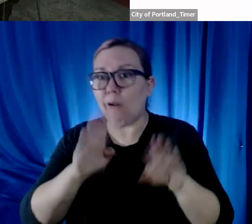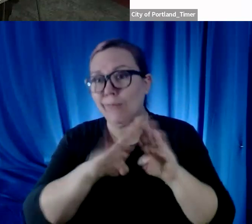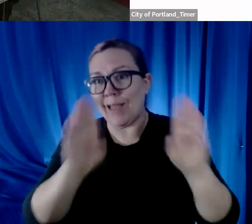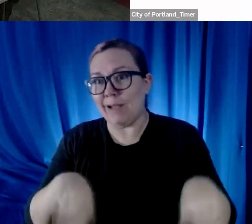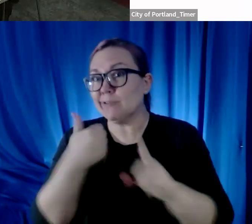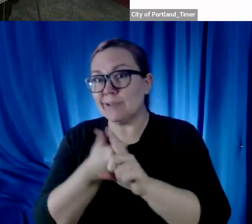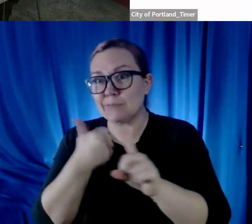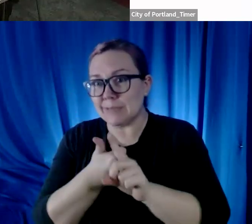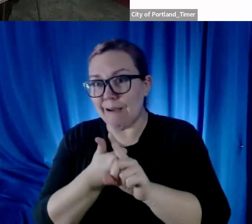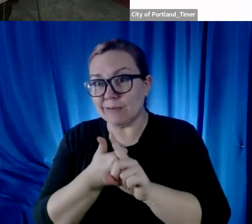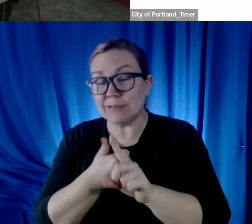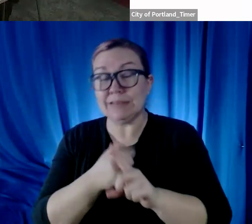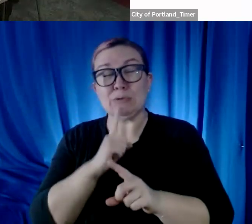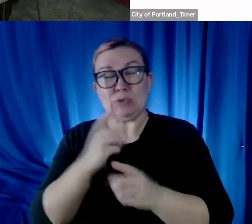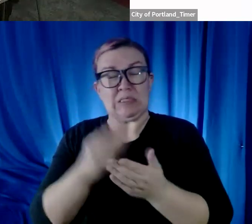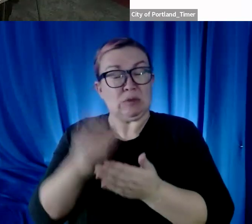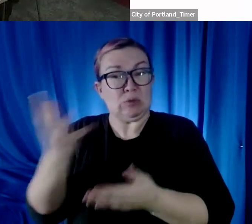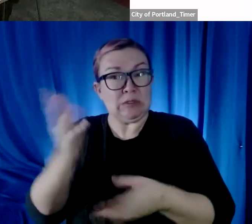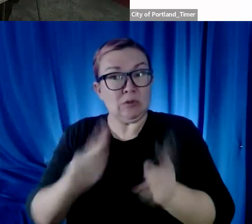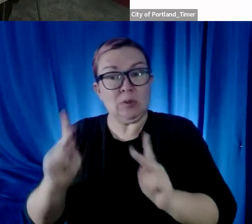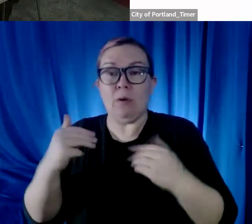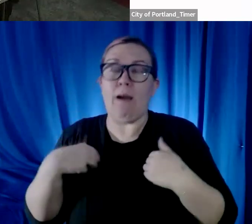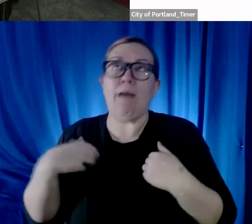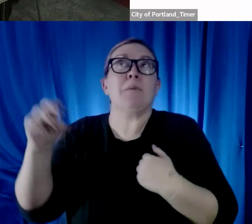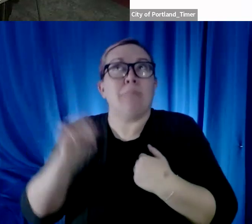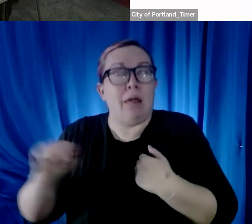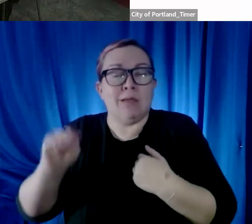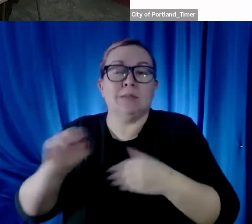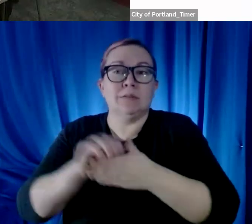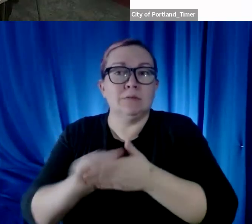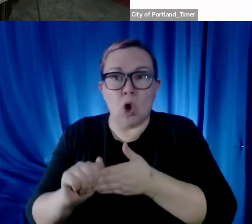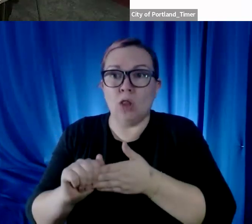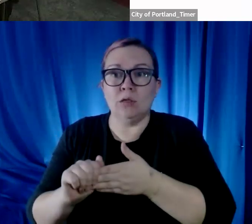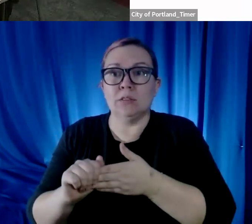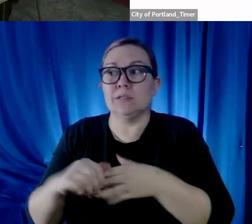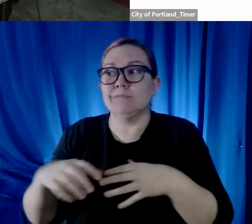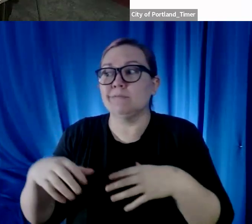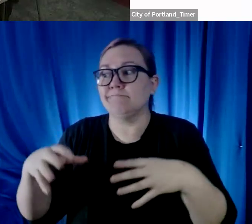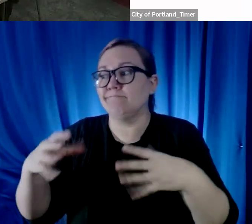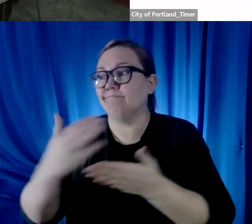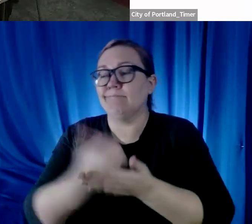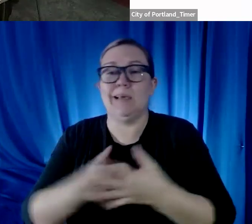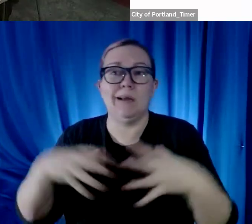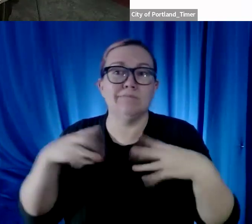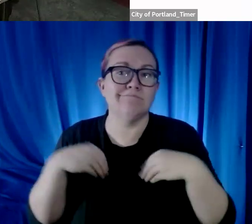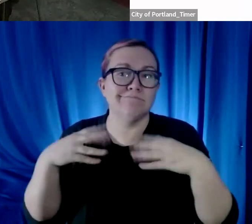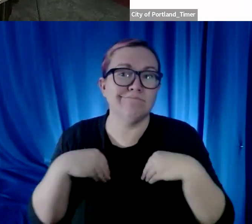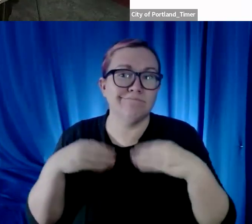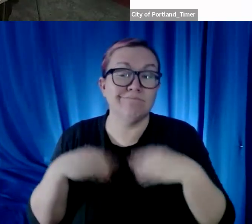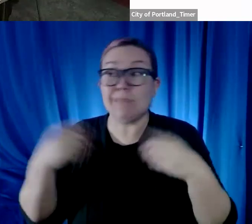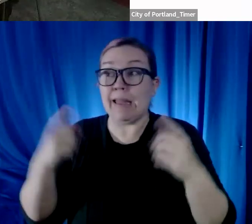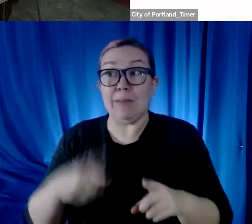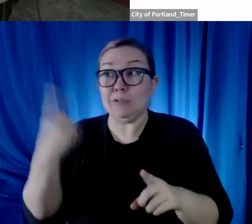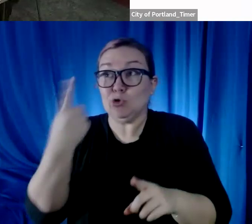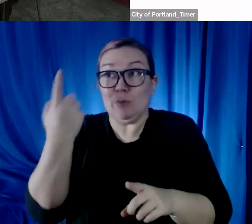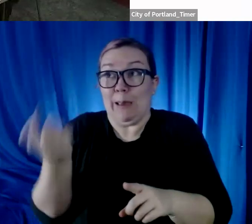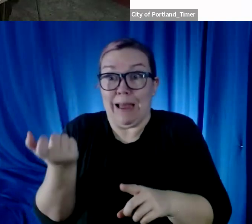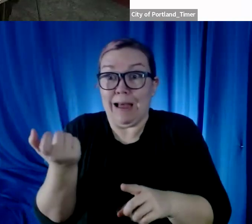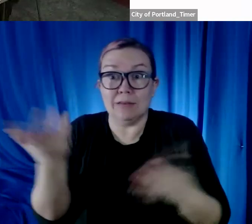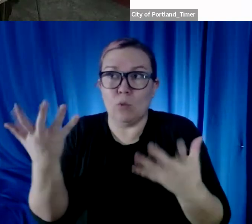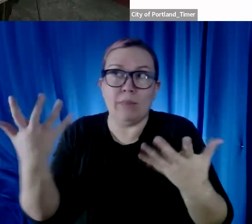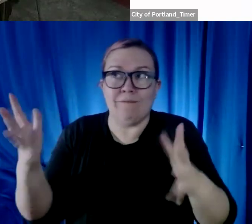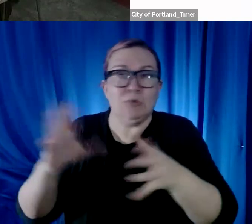The super wealthy have millions of dollars of passive income. That is income that they get Because of the things they own.